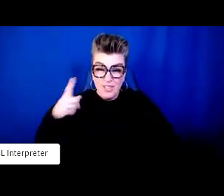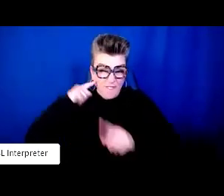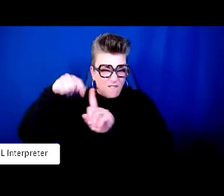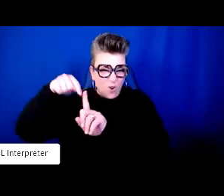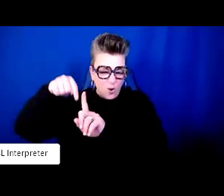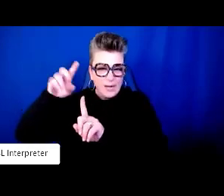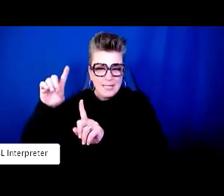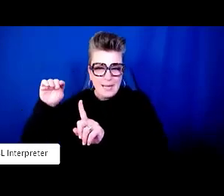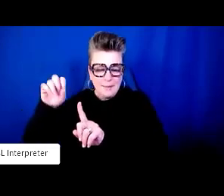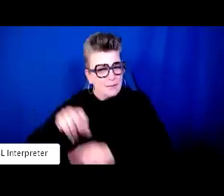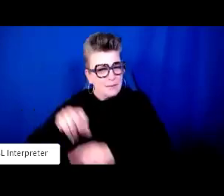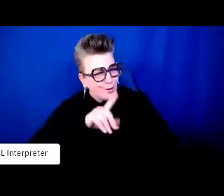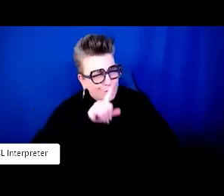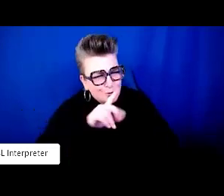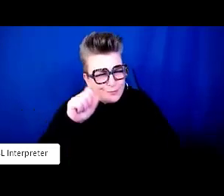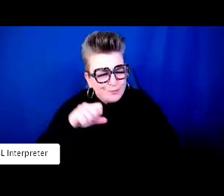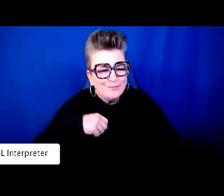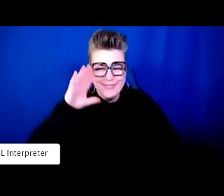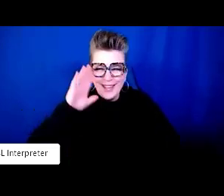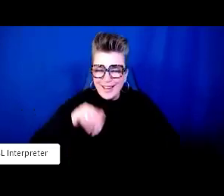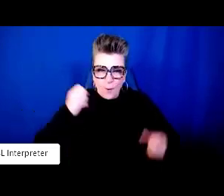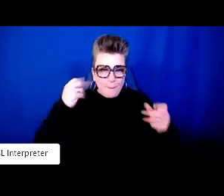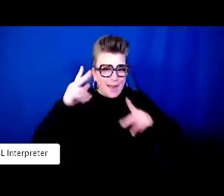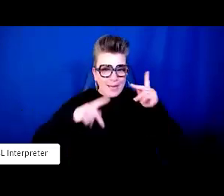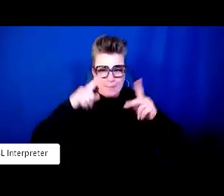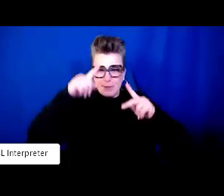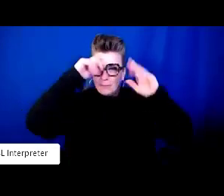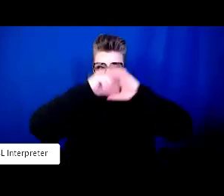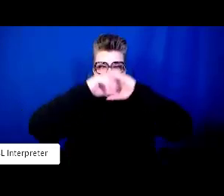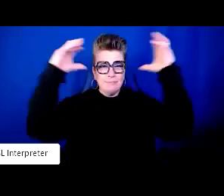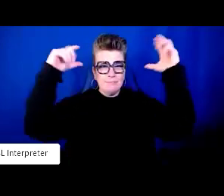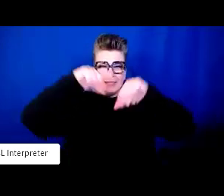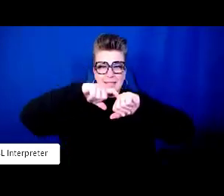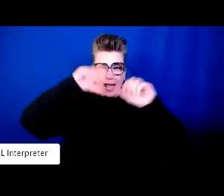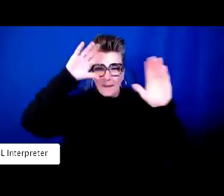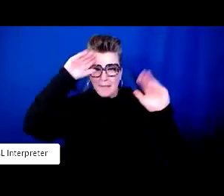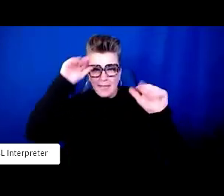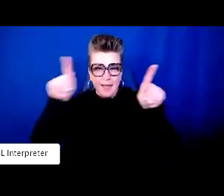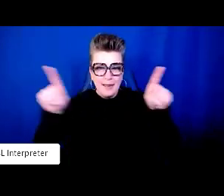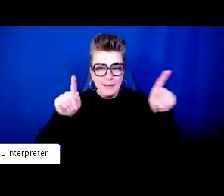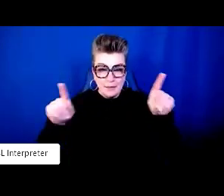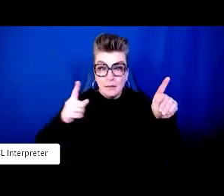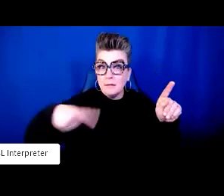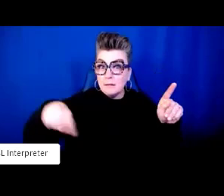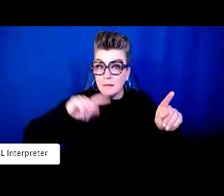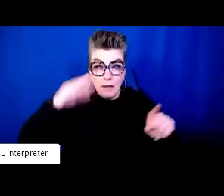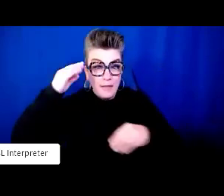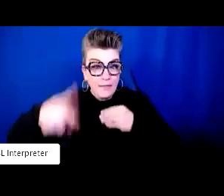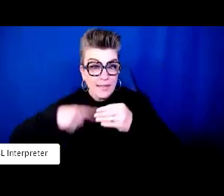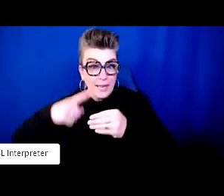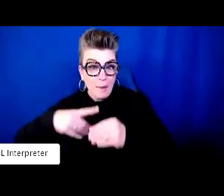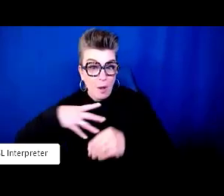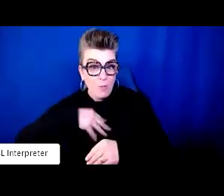is on the top of everyone's minds, especially for those of you who have been thinking about the White House memo that Taunton mentioned earlier.